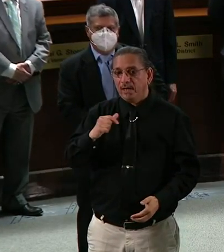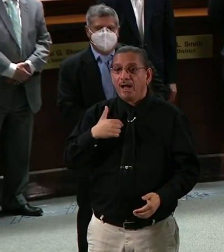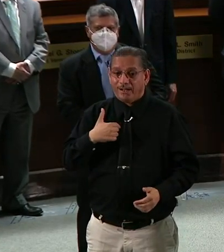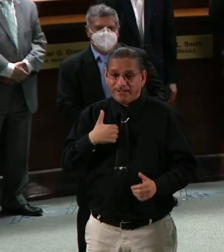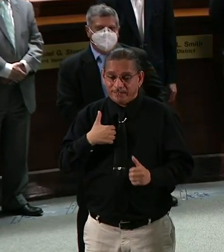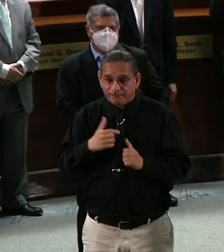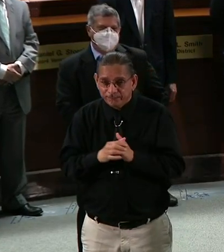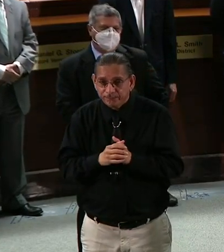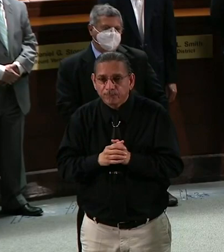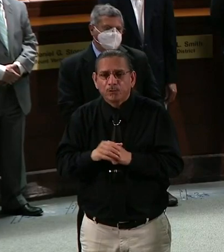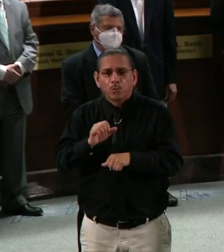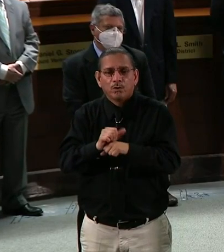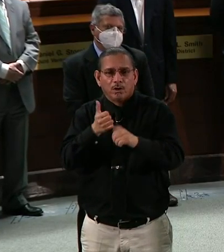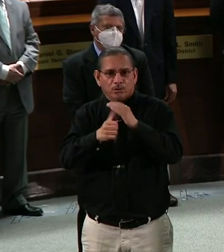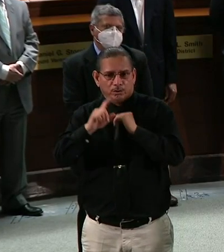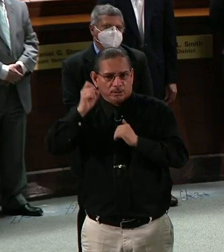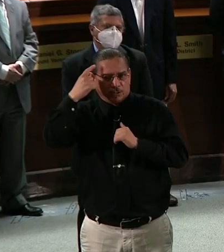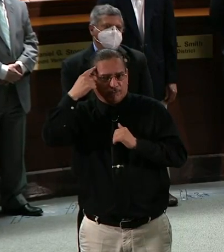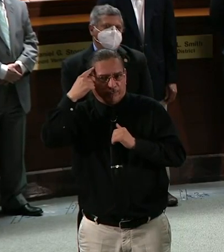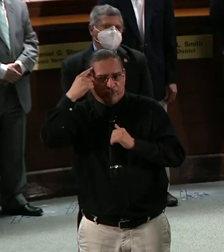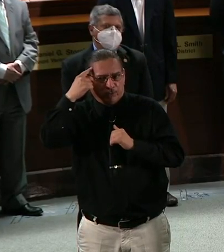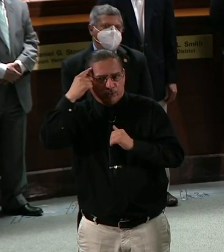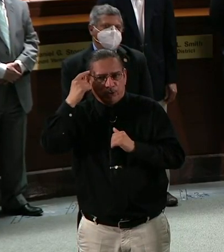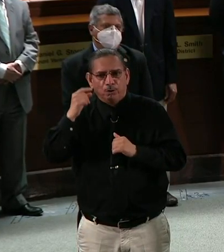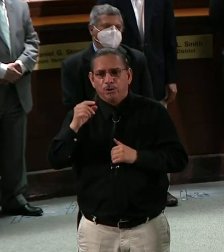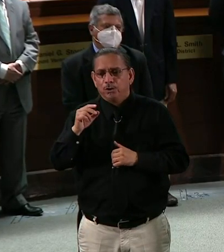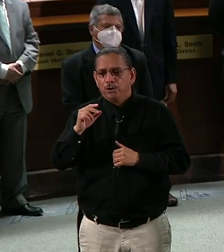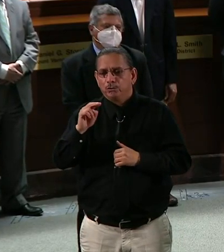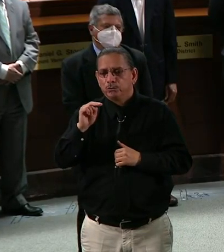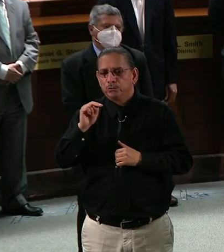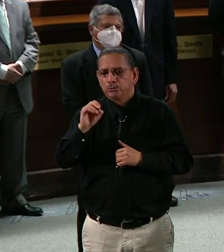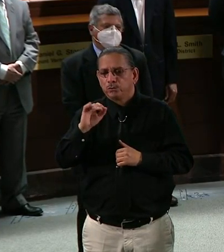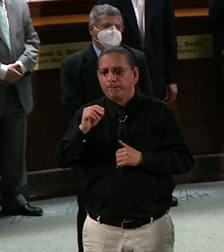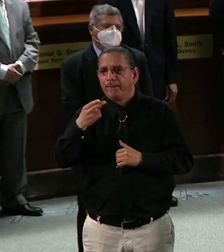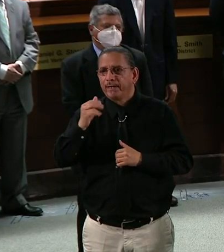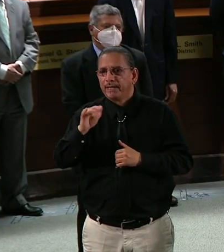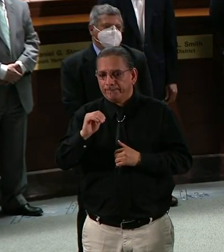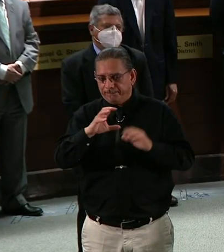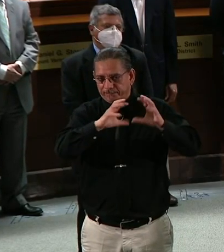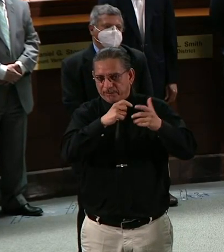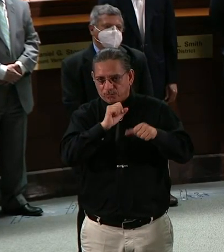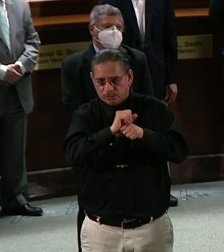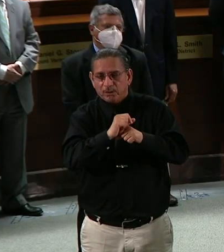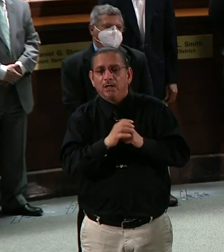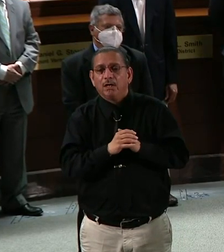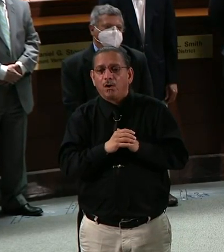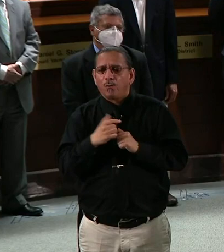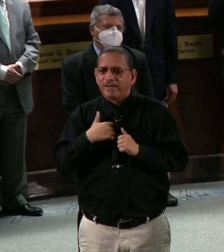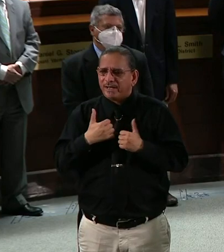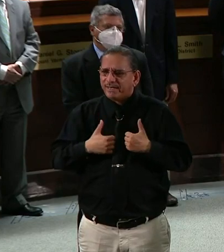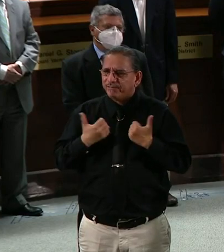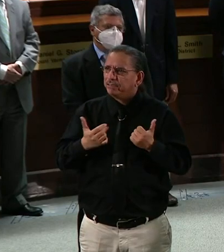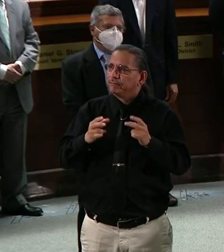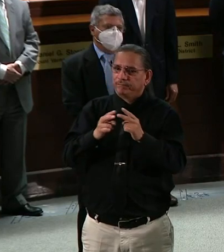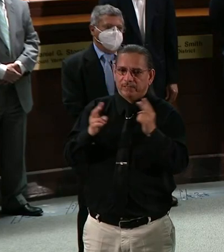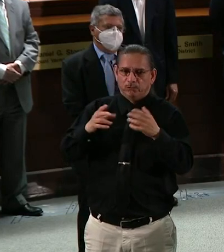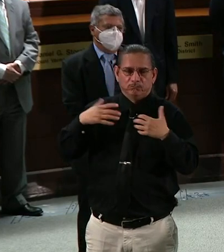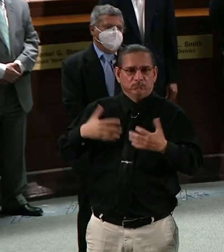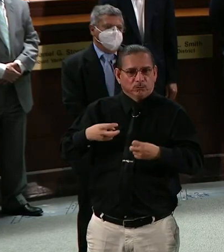MIGHT IF YOU GET A LOT IT ALSO IS. SECOND THE IDEA OF THIS A LITTLE PARTICLE IN WORK. NORTHERN YES THE COMMITTEE HOW